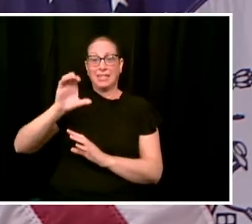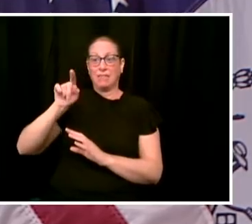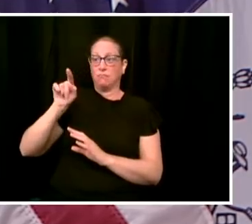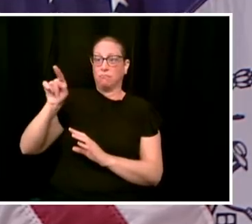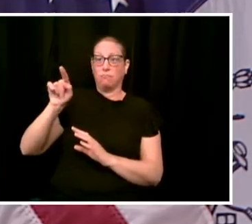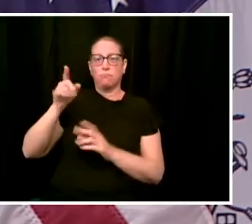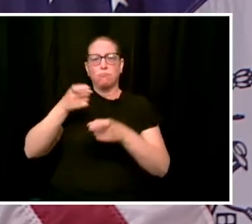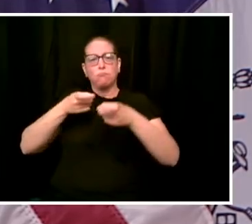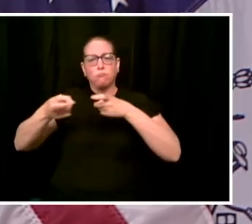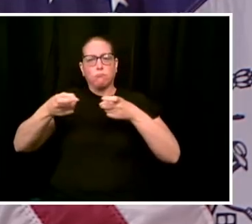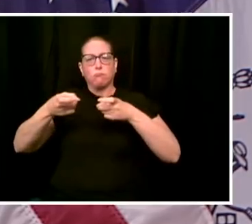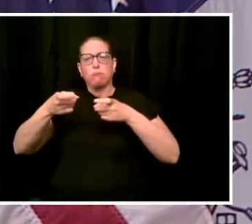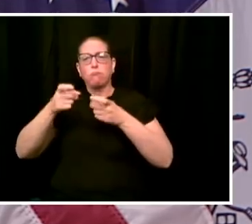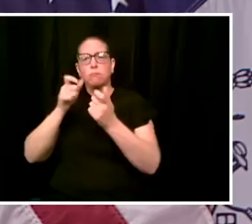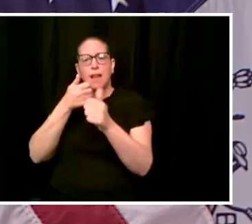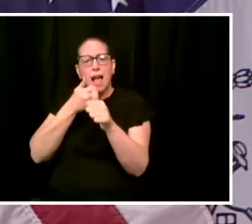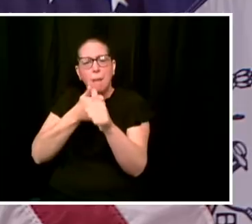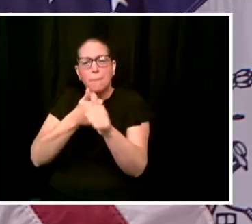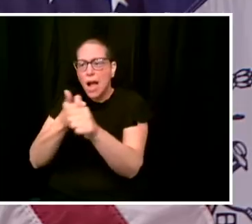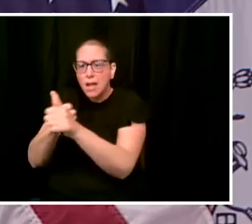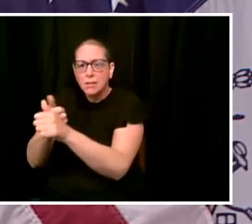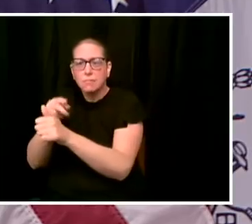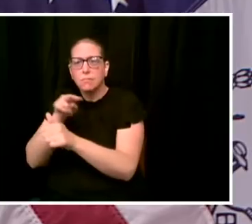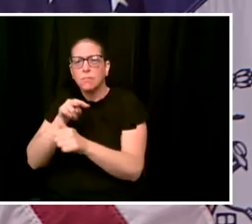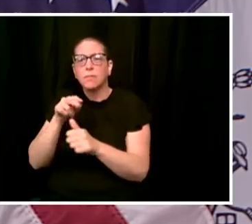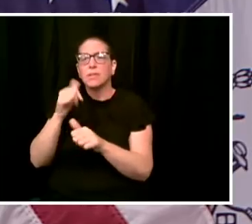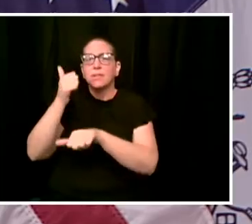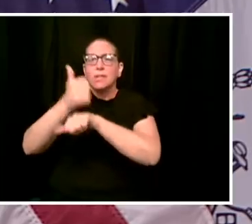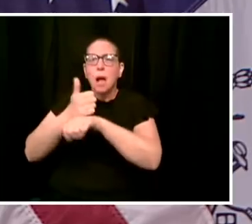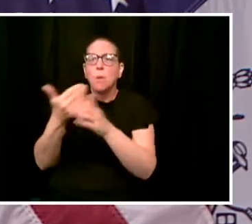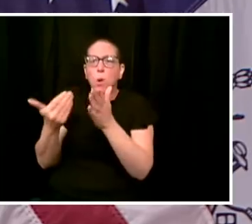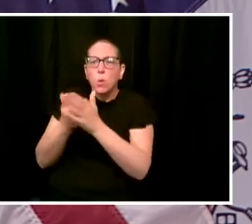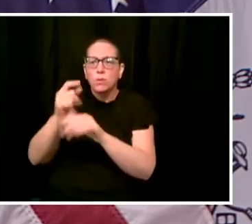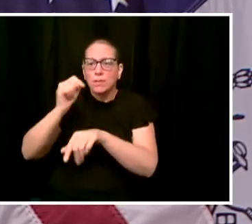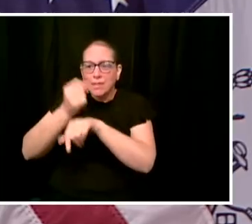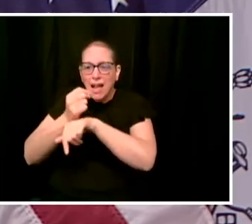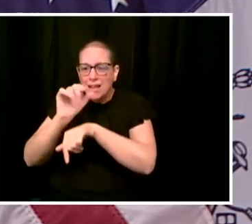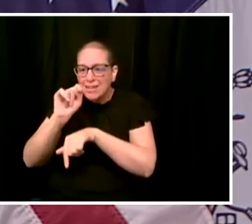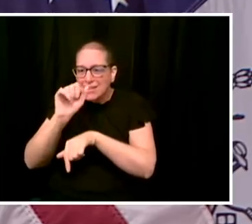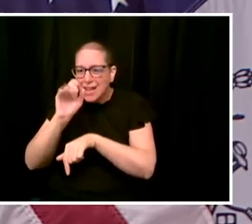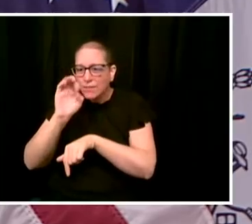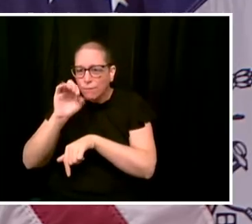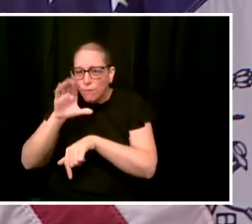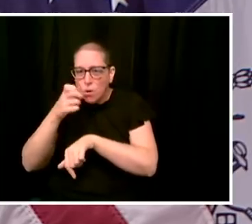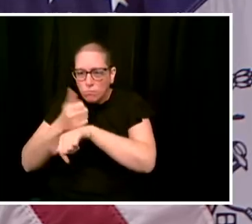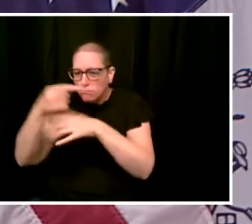DEAL WITH THE CORONAVIRUS RESPONSE, AS OPPOSED TO